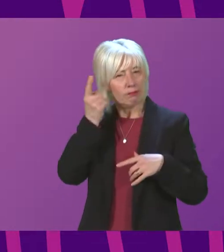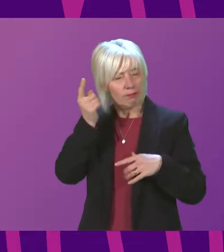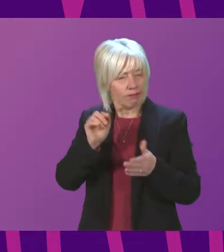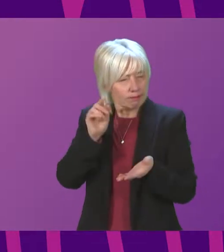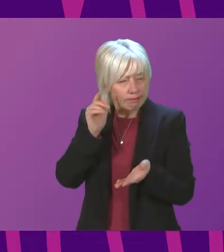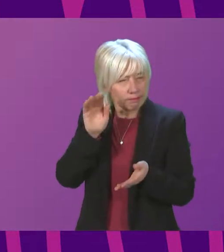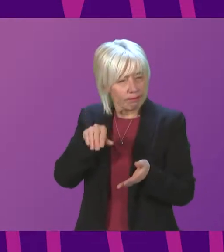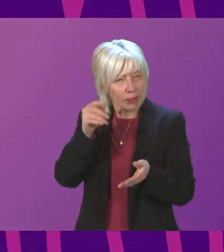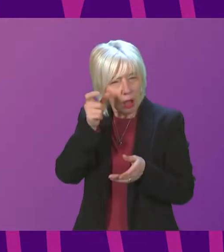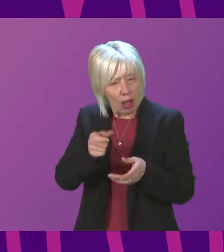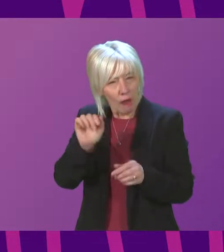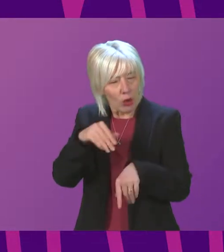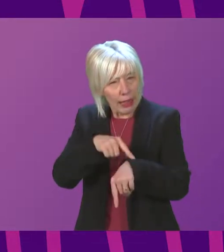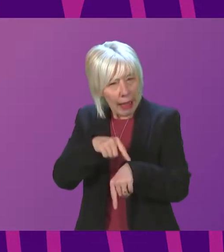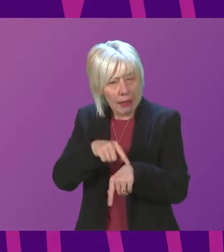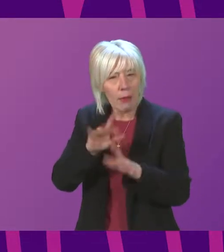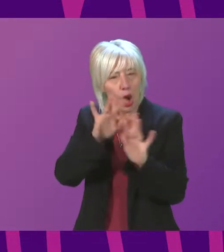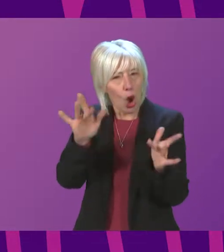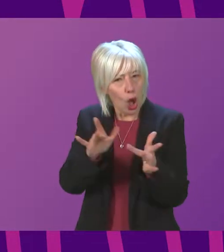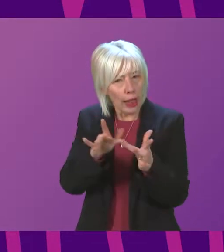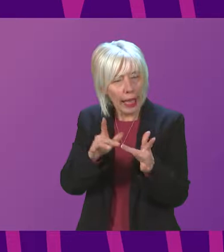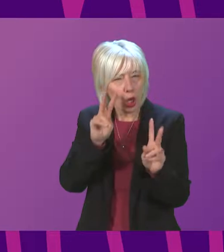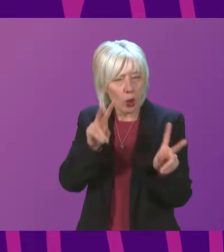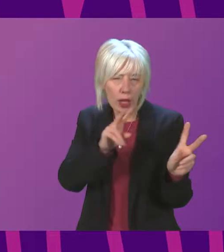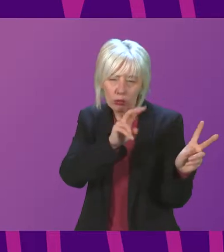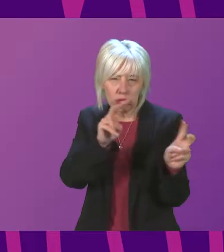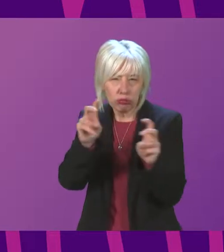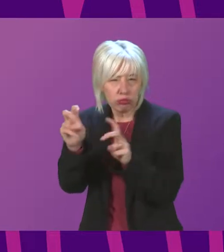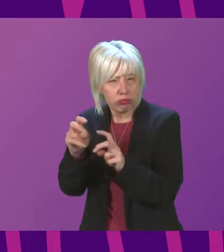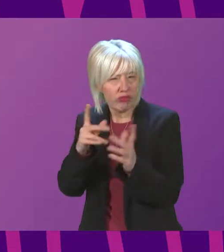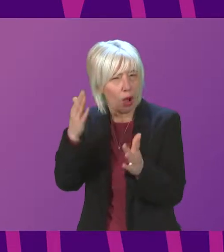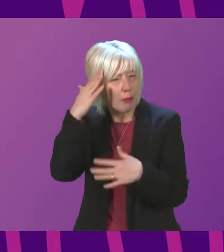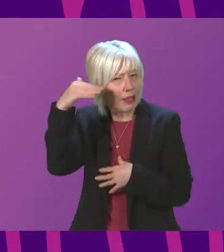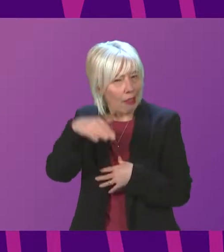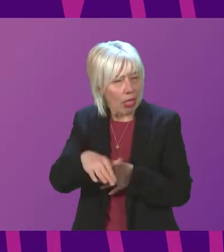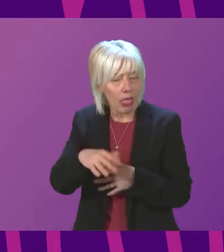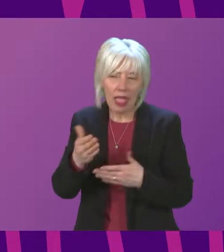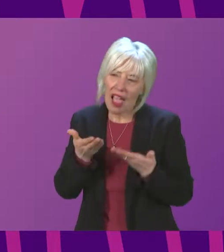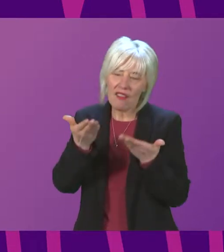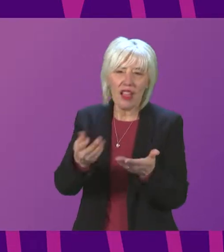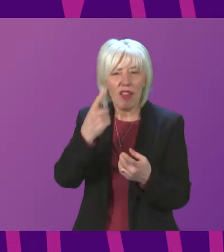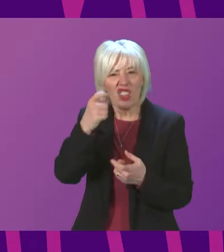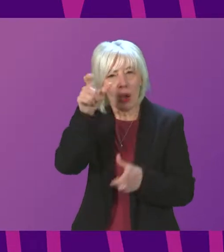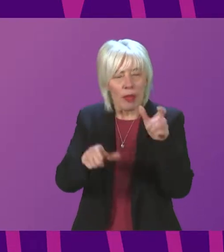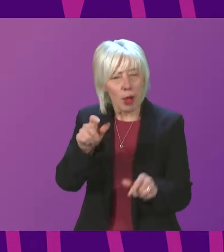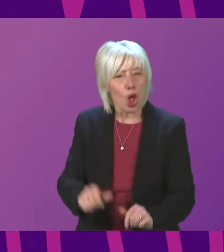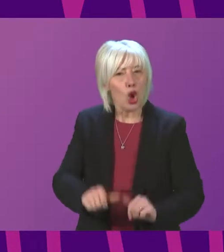to young people on a range of mental health and wellbeing topics. We know that providing young people with good opportunities when they leave education or